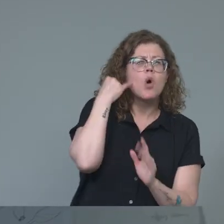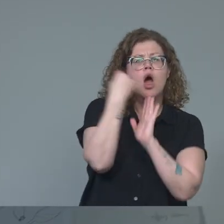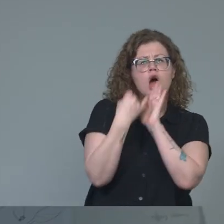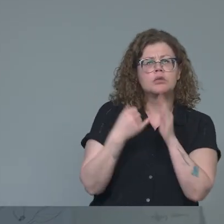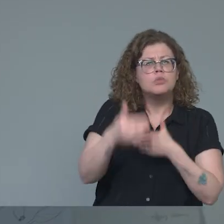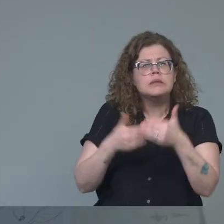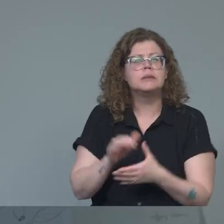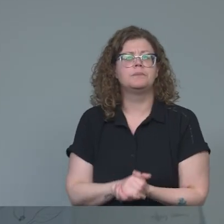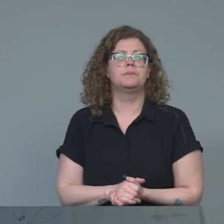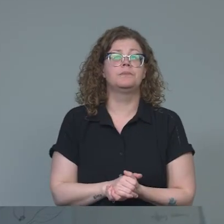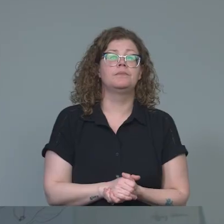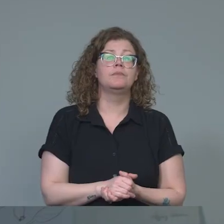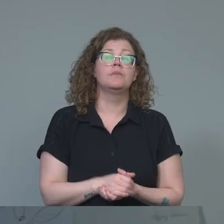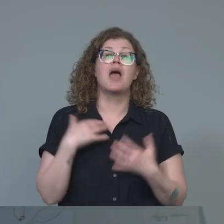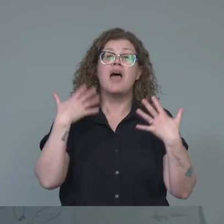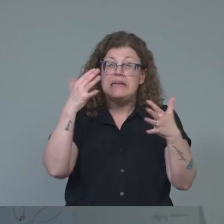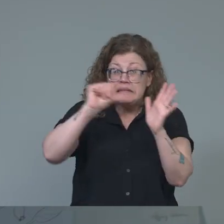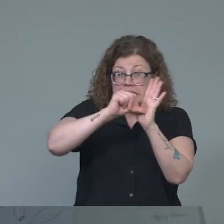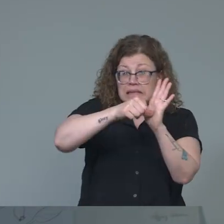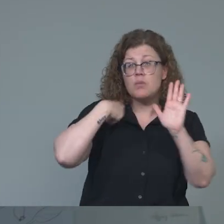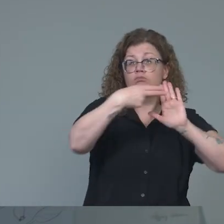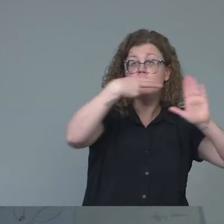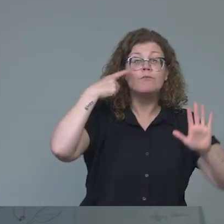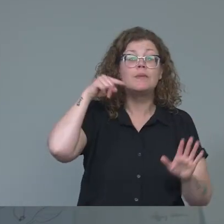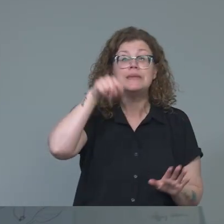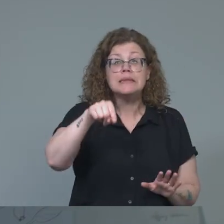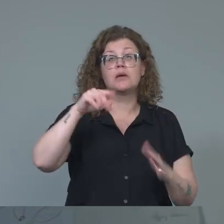the model of it being an artist-driven project. I didn't want to, I didn't want